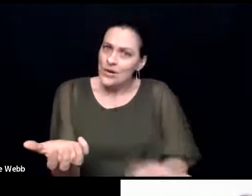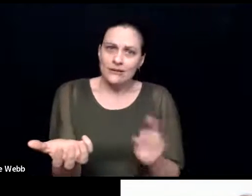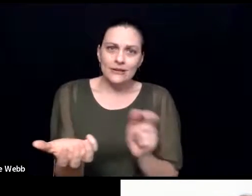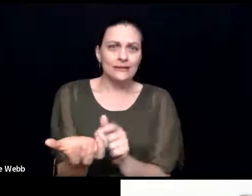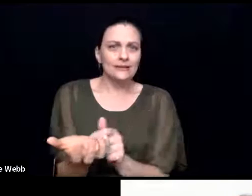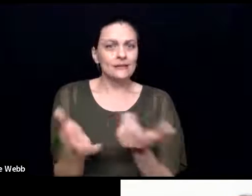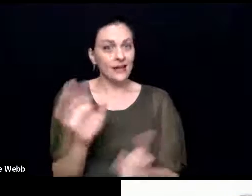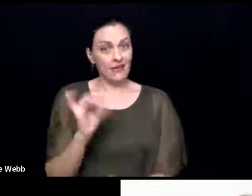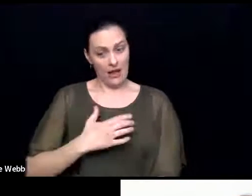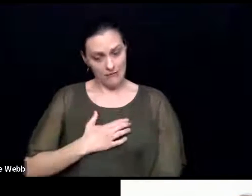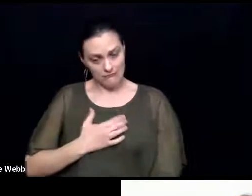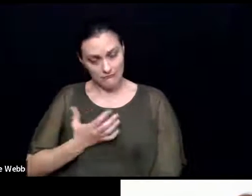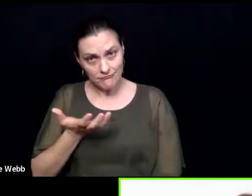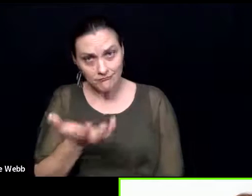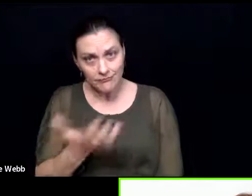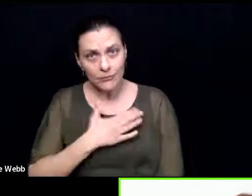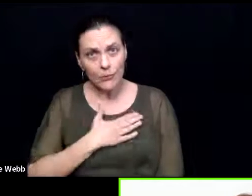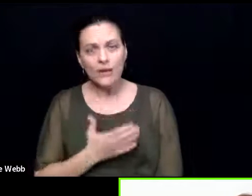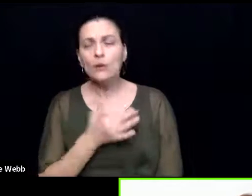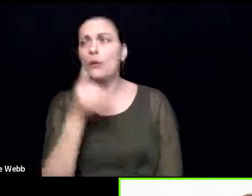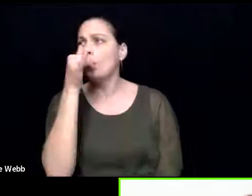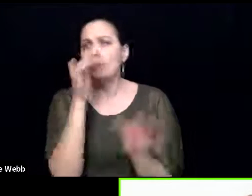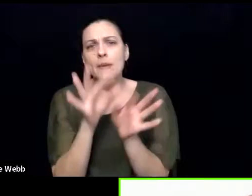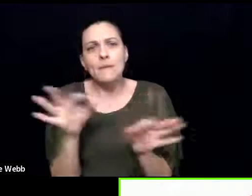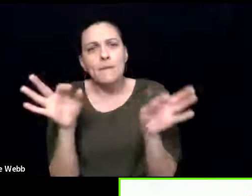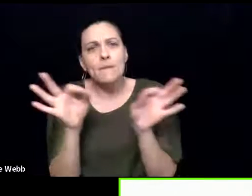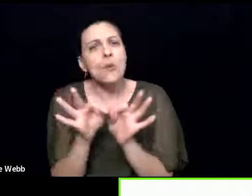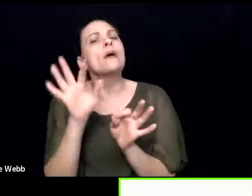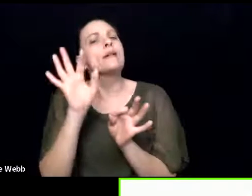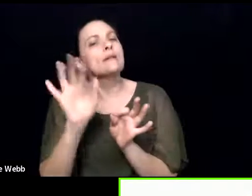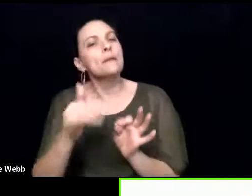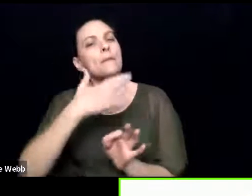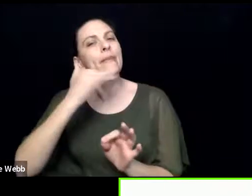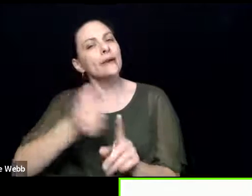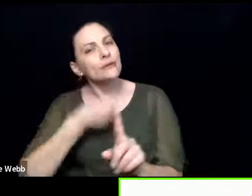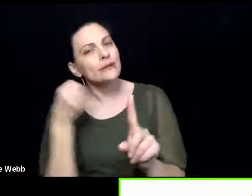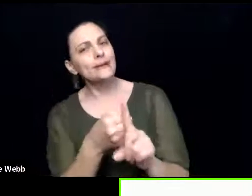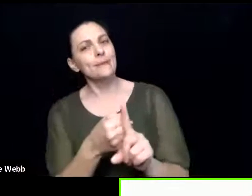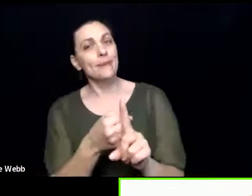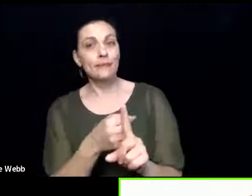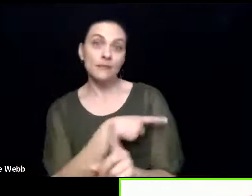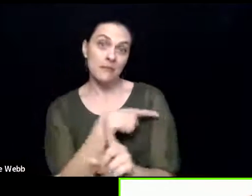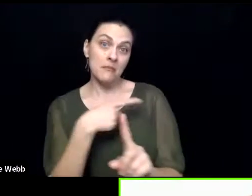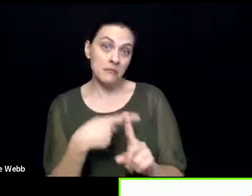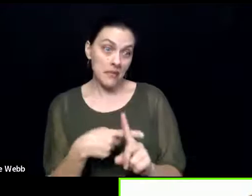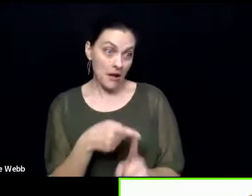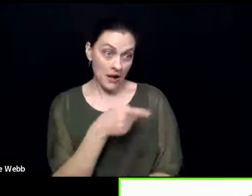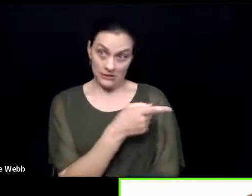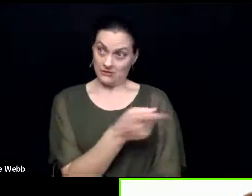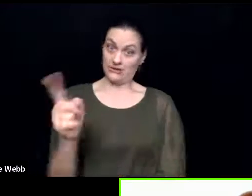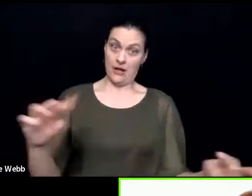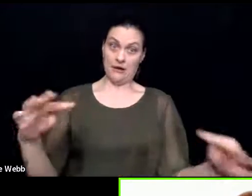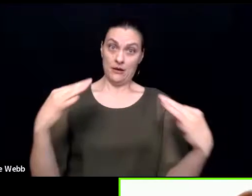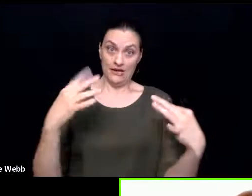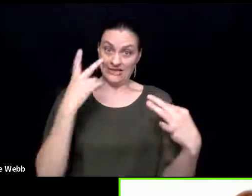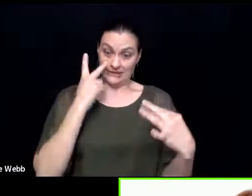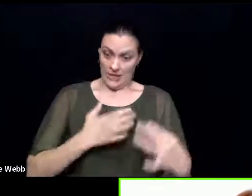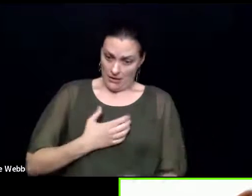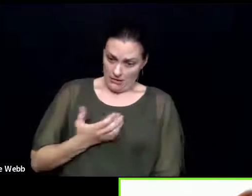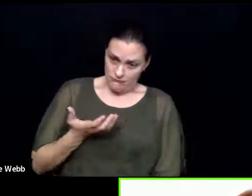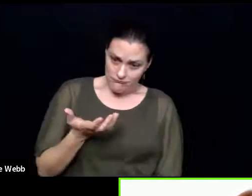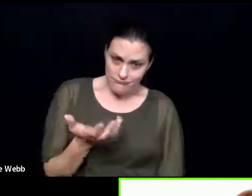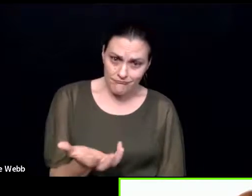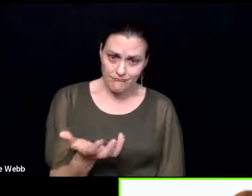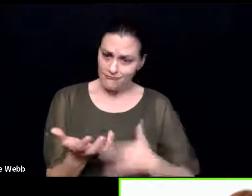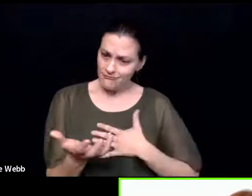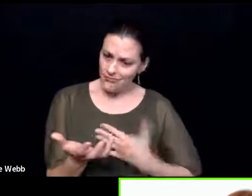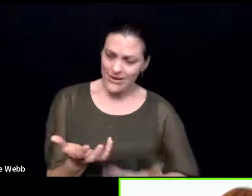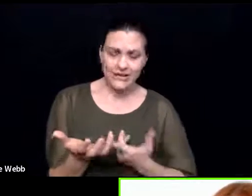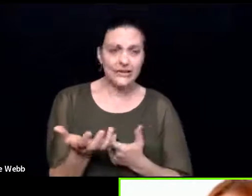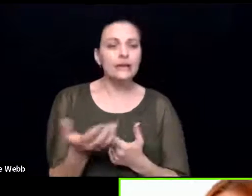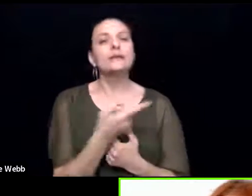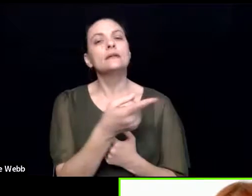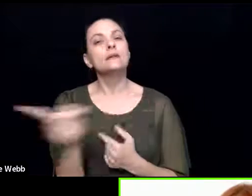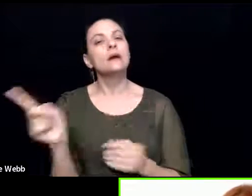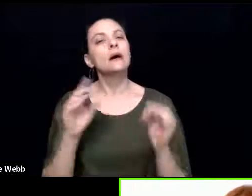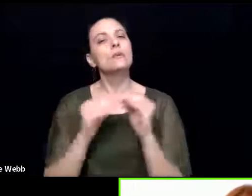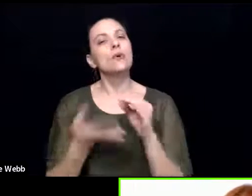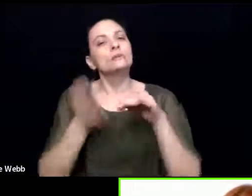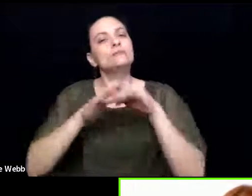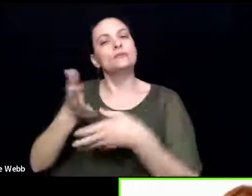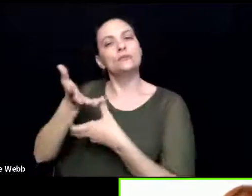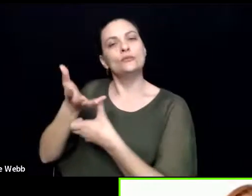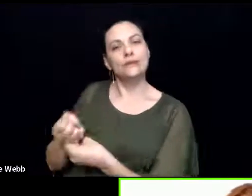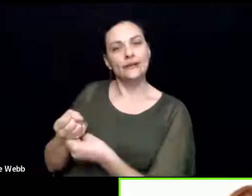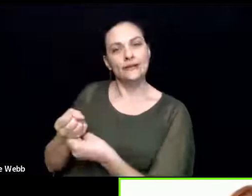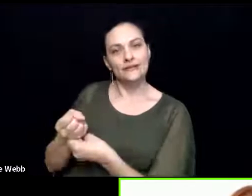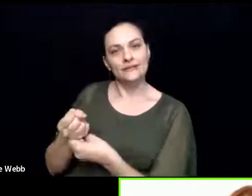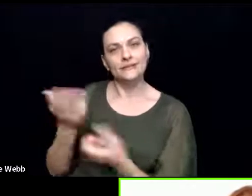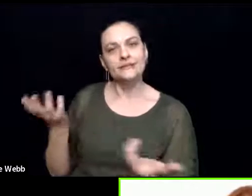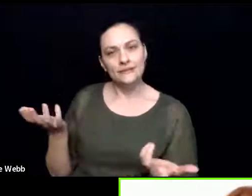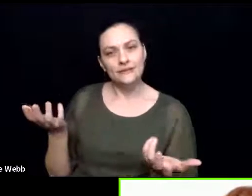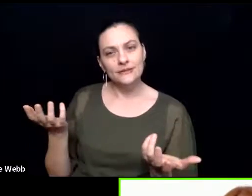trust. MELINDA EPLER: Just the reasons, I mean, as you said, there are many reasons for Black,